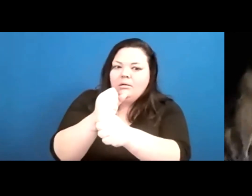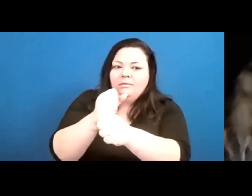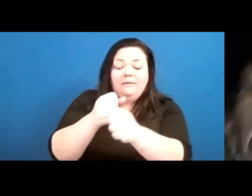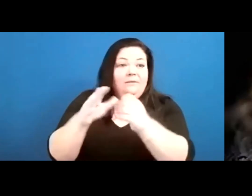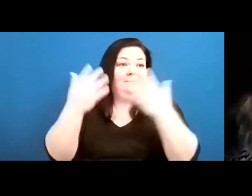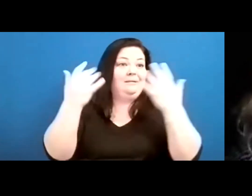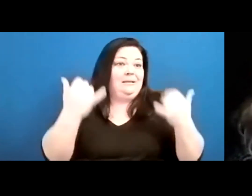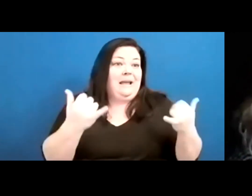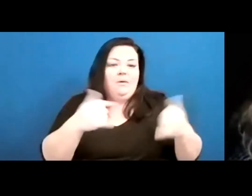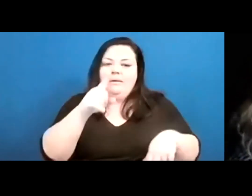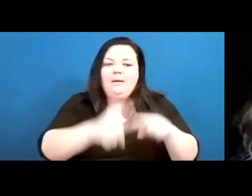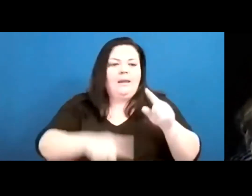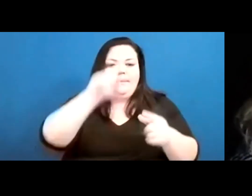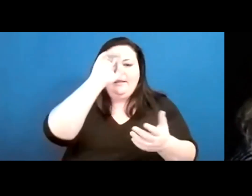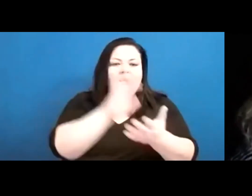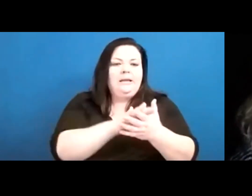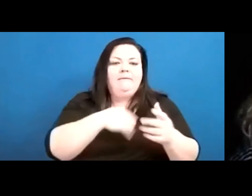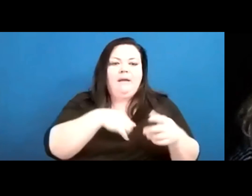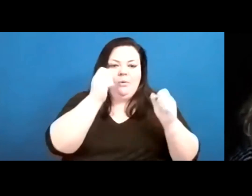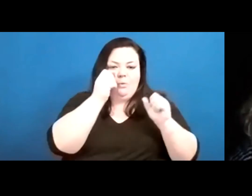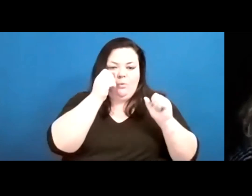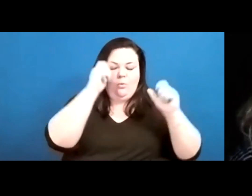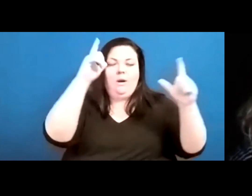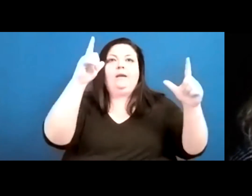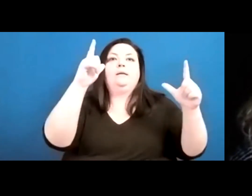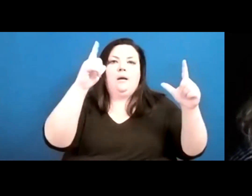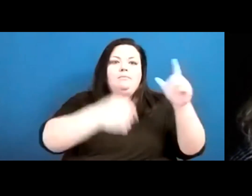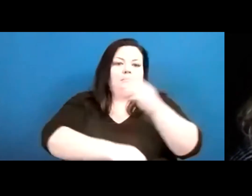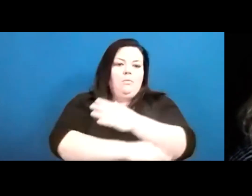I cannot believe I wake up to the dew and/ go to sleep with him/